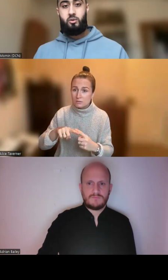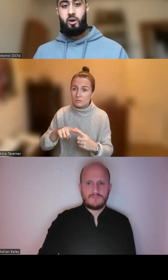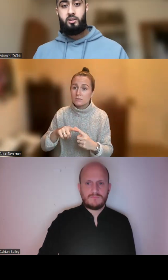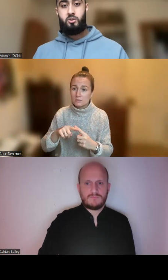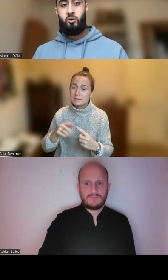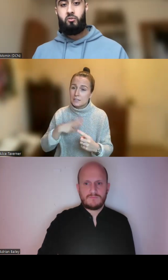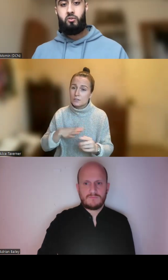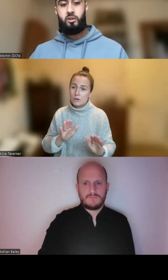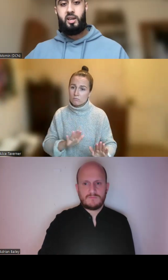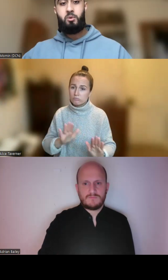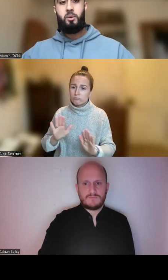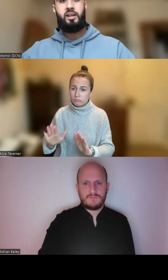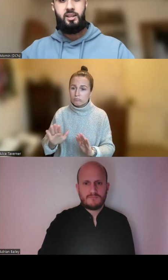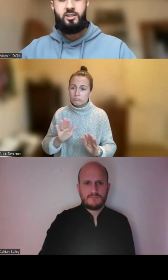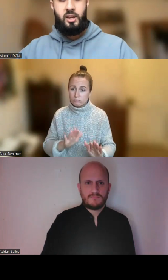the right sort of capabilities,